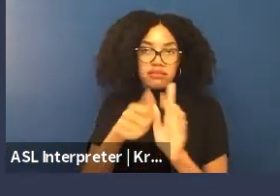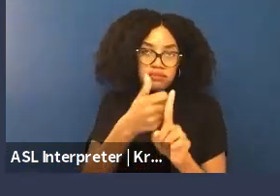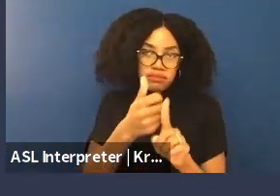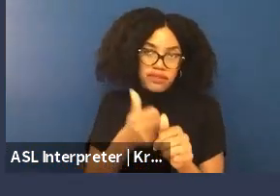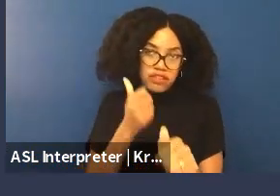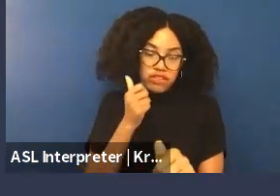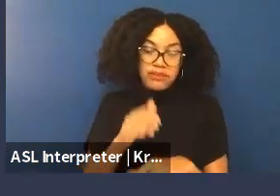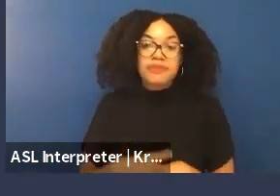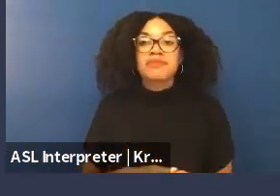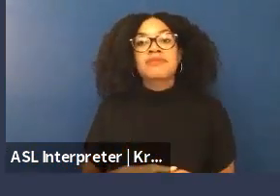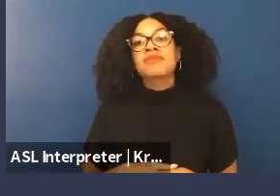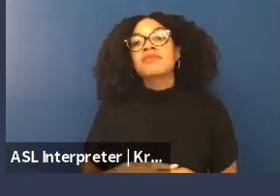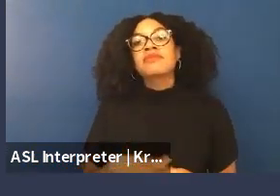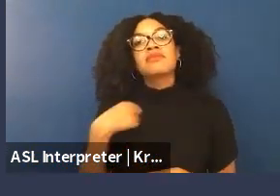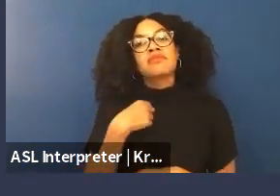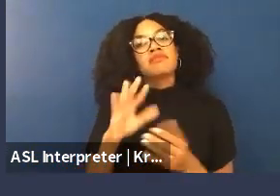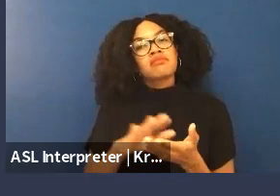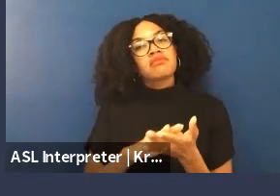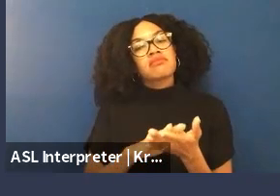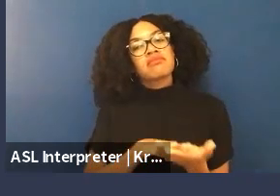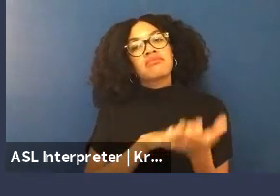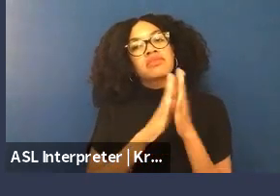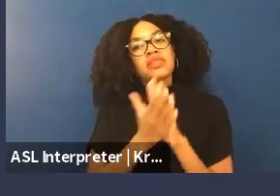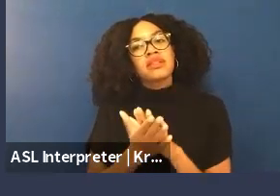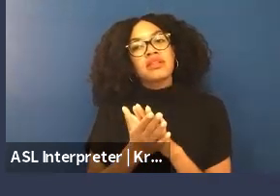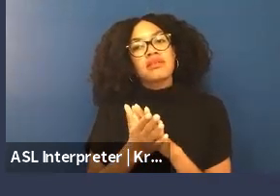some inroads and providing training to the graduate school and graduate students